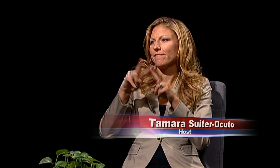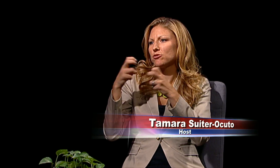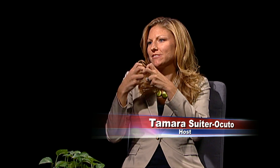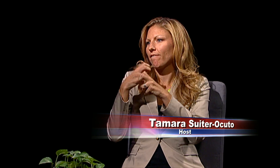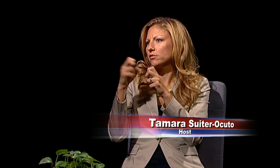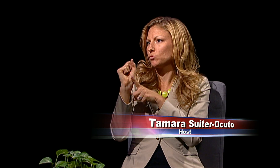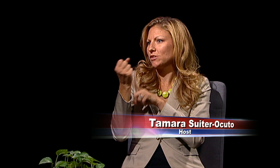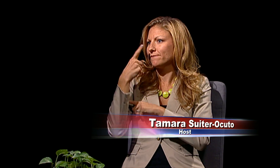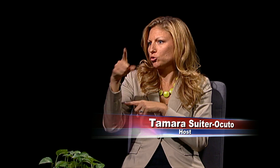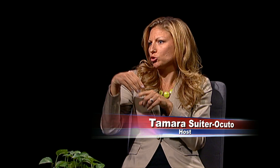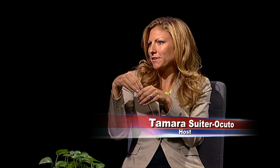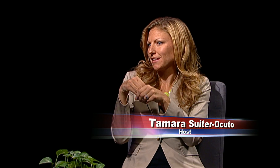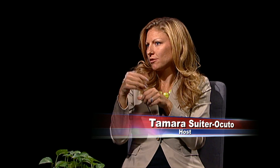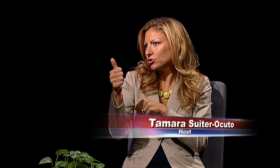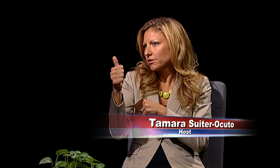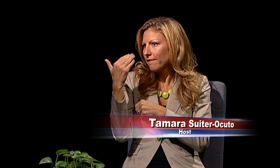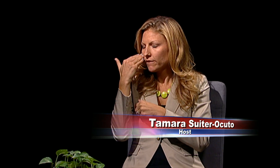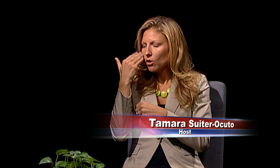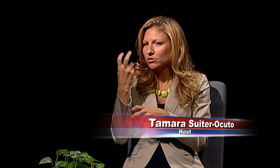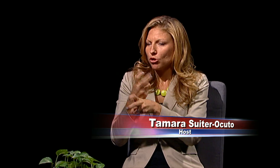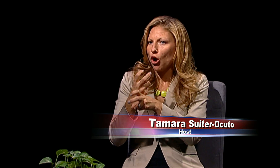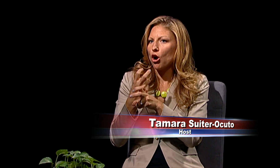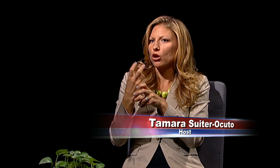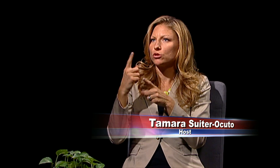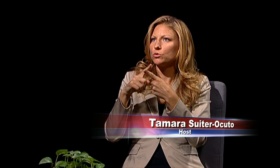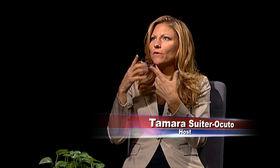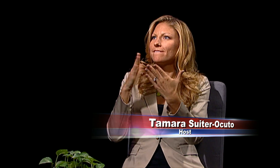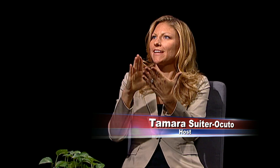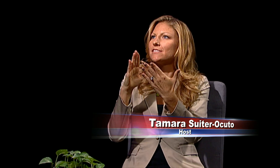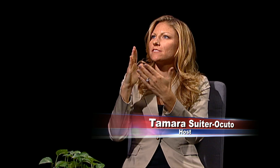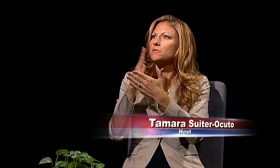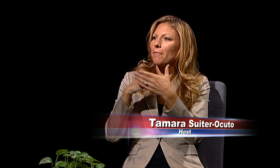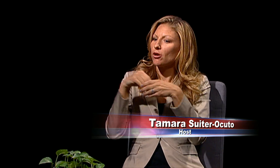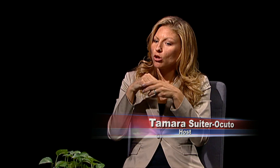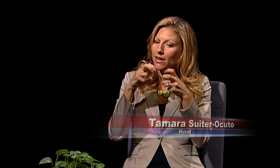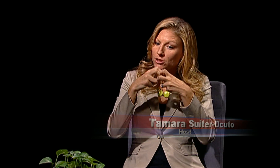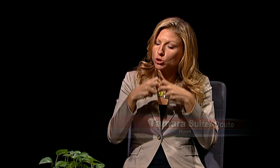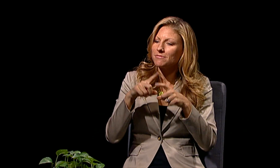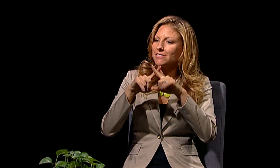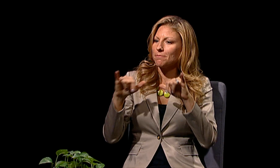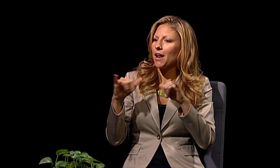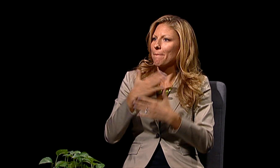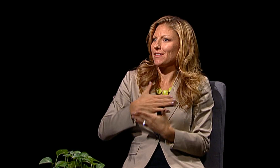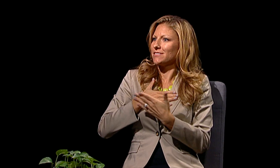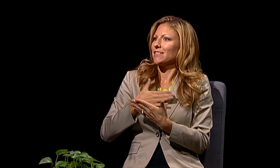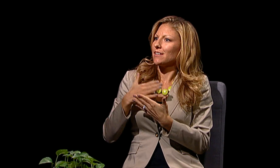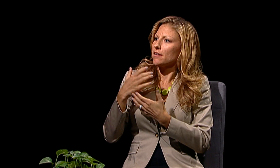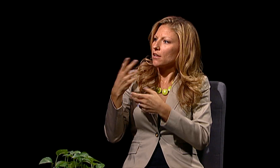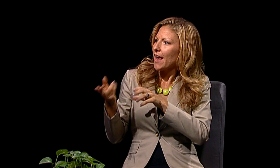I CAN IMAGINE THAT WAS A VERY DIFFICULT SITUATION FOR YOU TO BE IN. IT'S HARD TO FACE SOME OF THOSE ISSUES